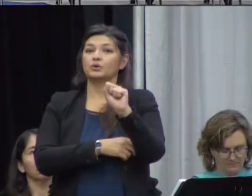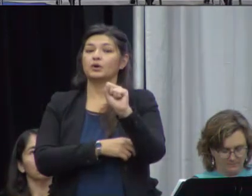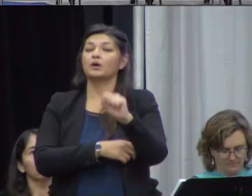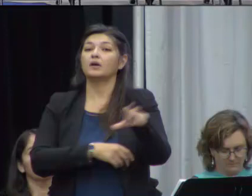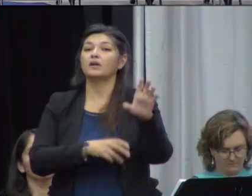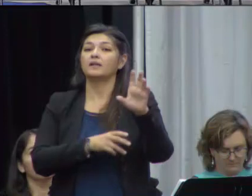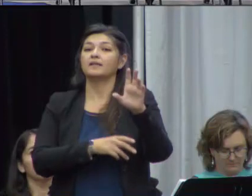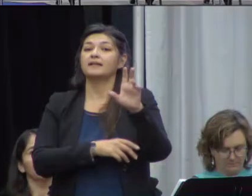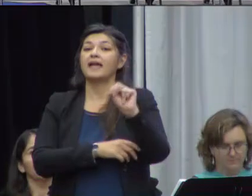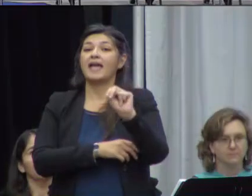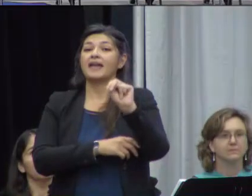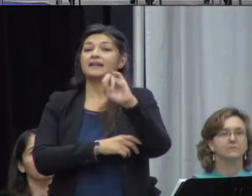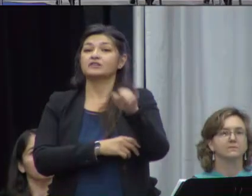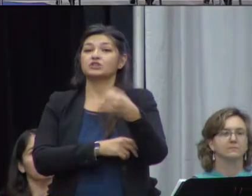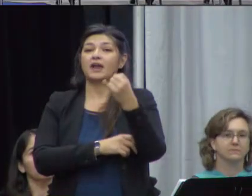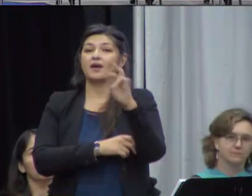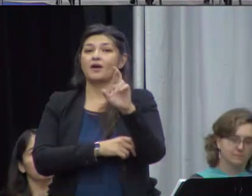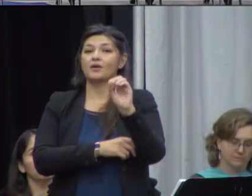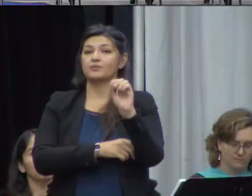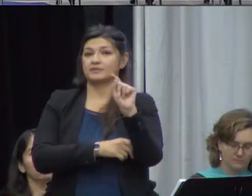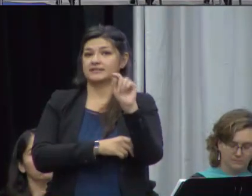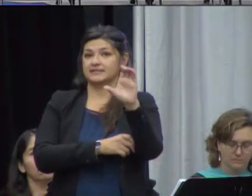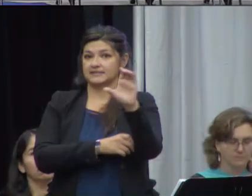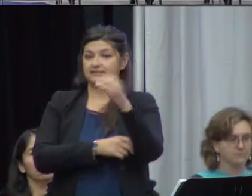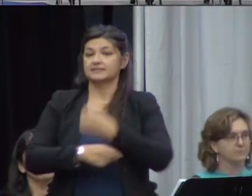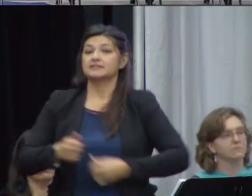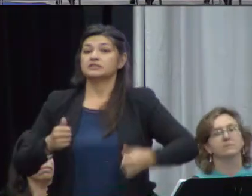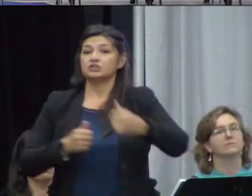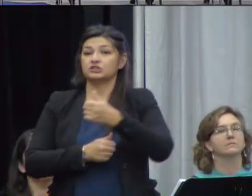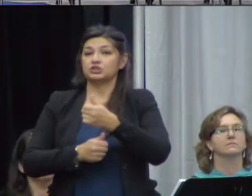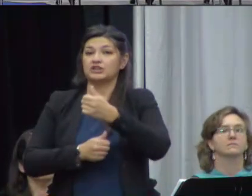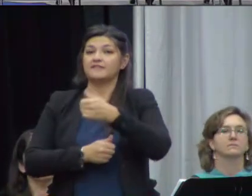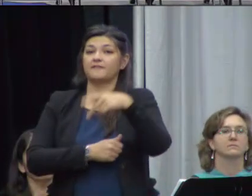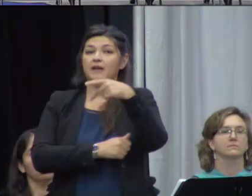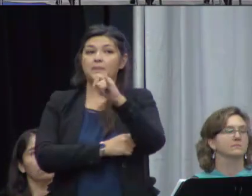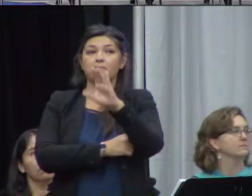under the direction of Senior Chief Nicholson and Major Hendricks.